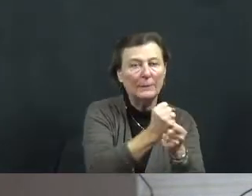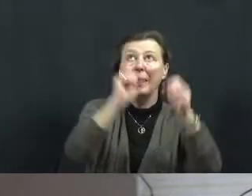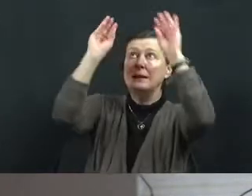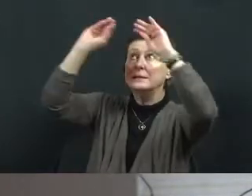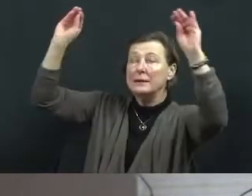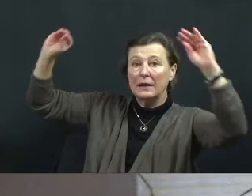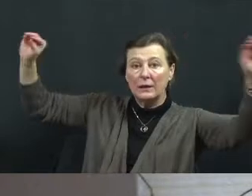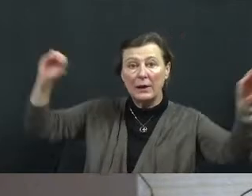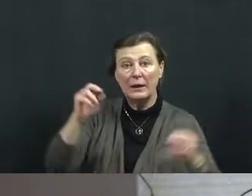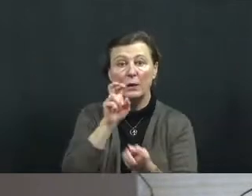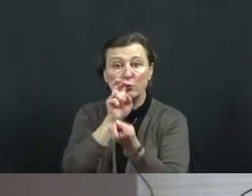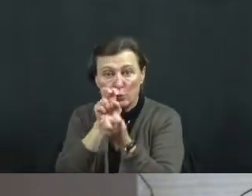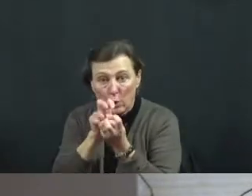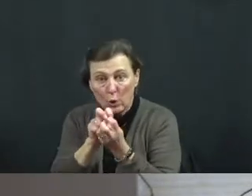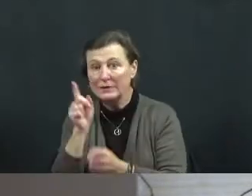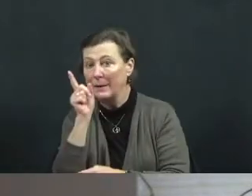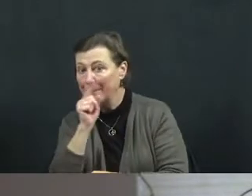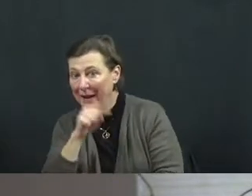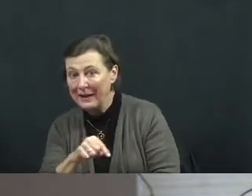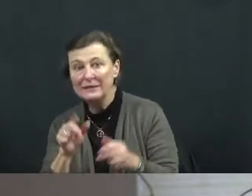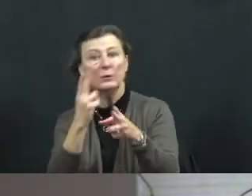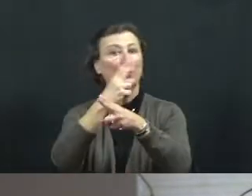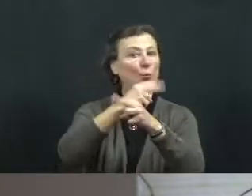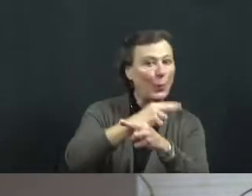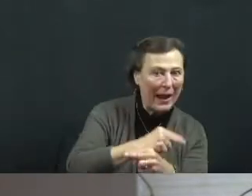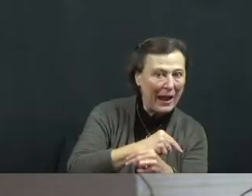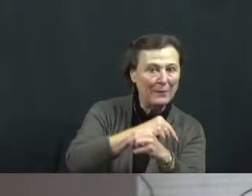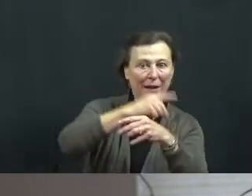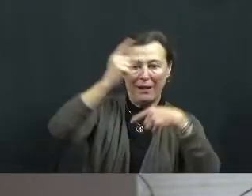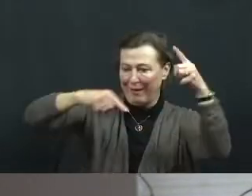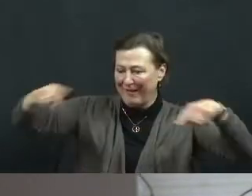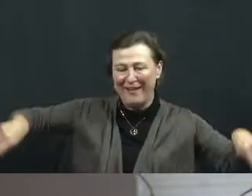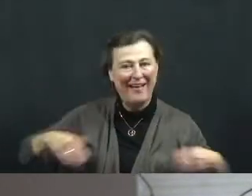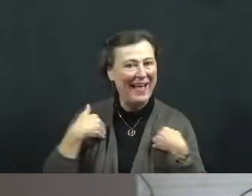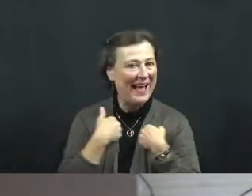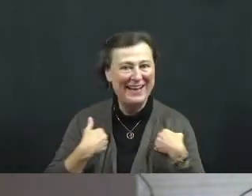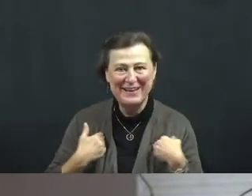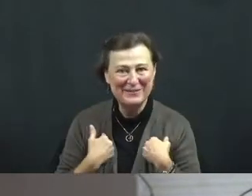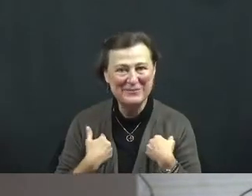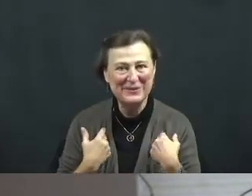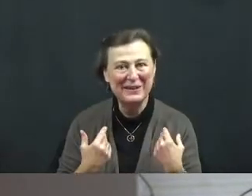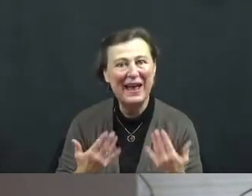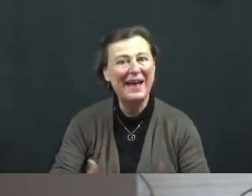And, the squirrels and mice and rabbits and all the other animals, were happily helping